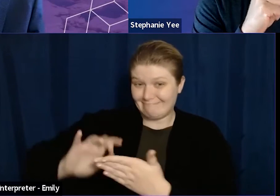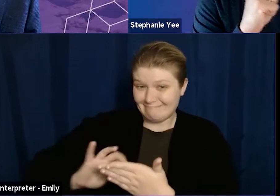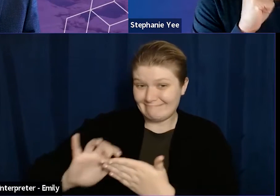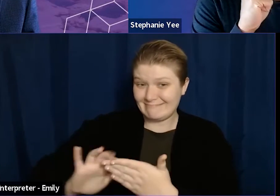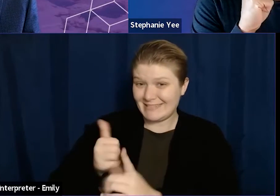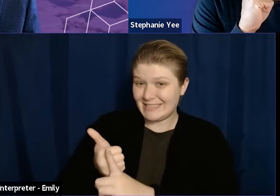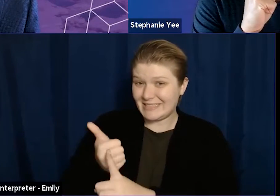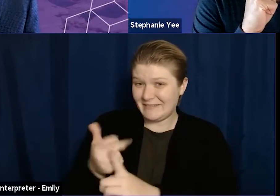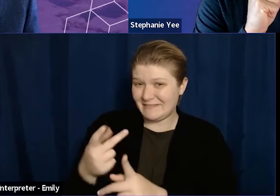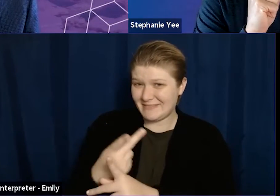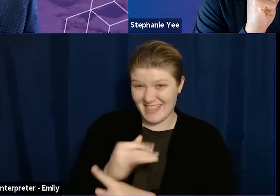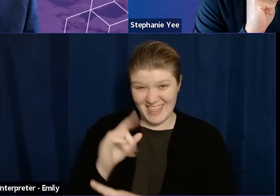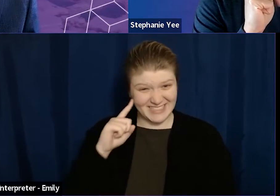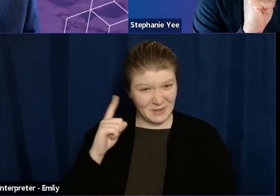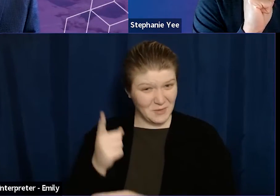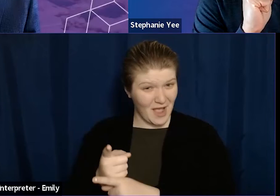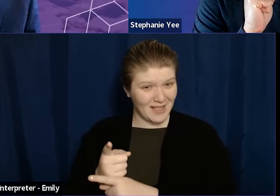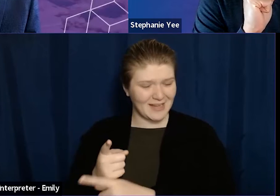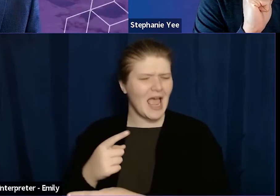Stephanie Yee: Hmm. I would need more information on that.